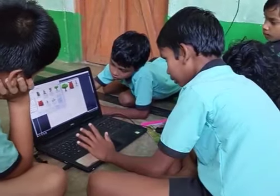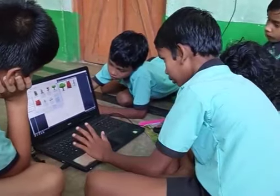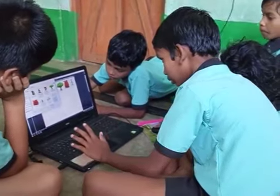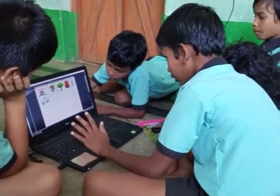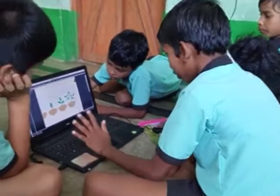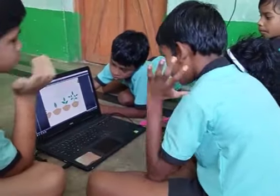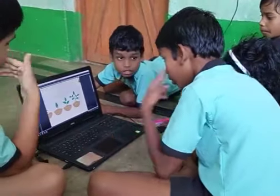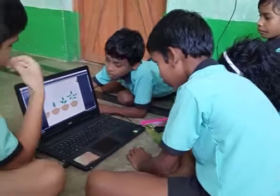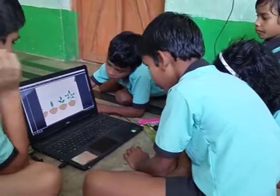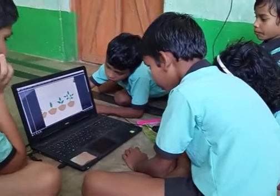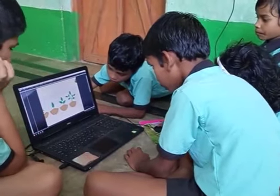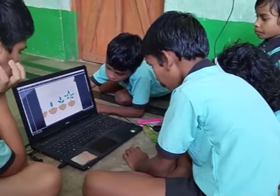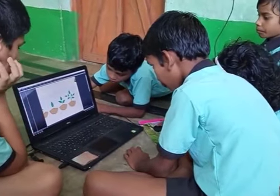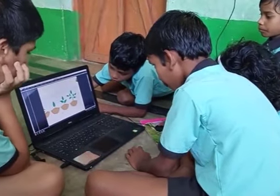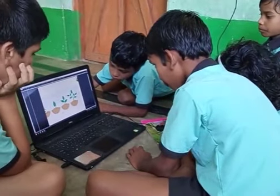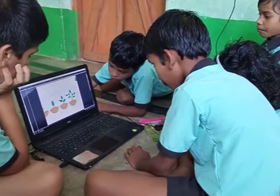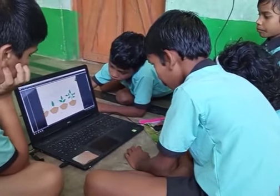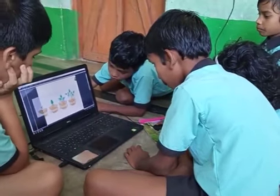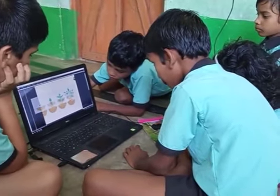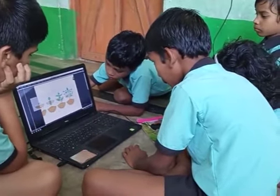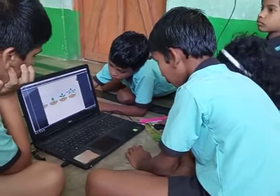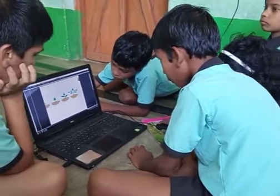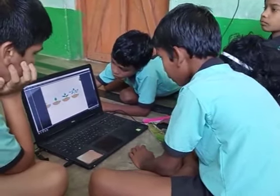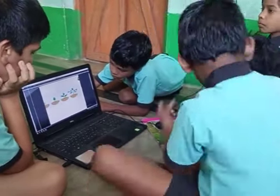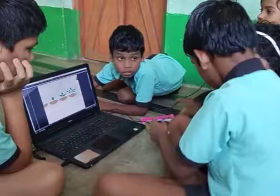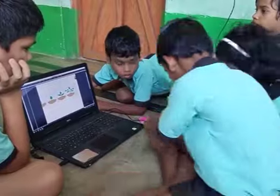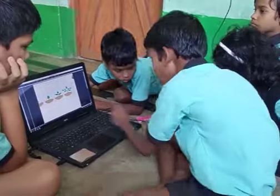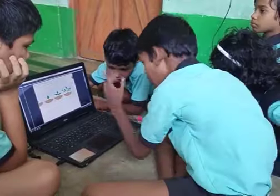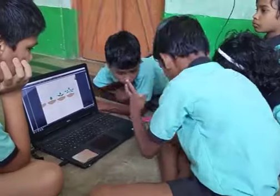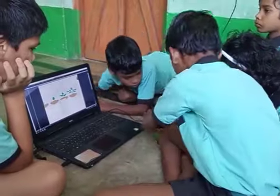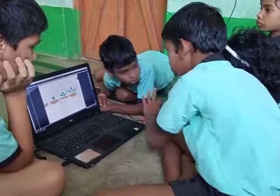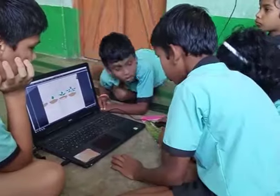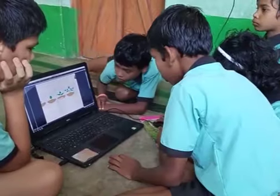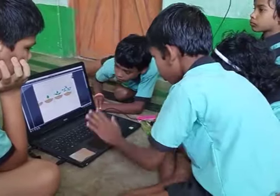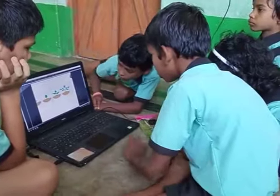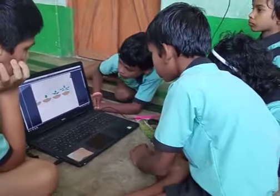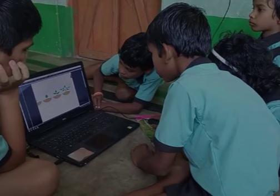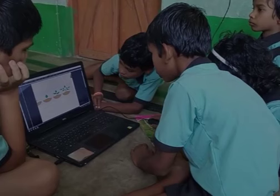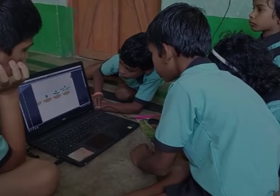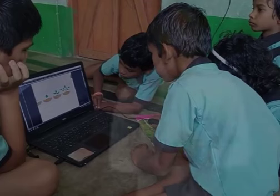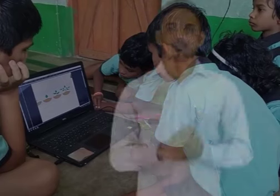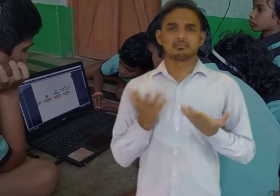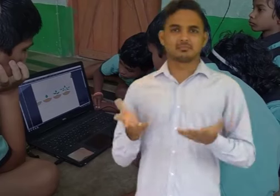now we focus on how we connect ict to our methodology